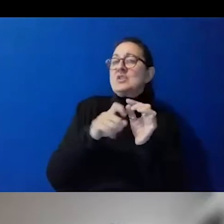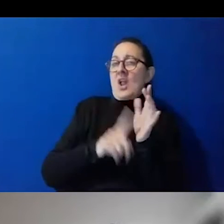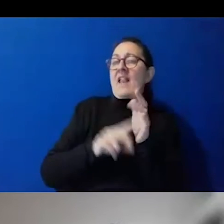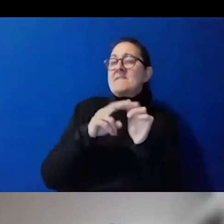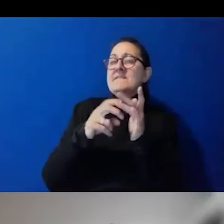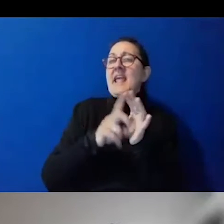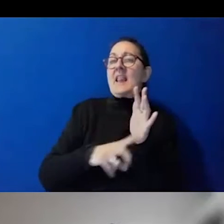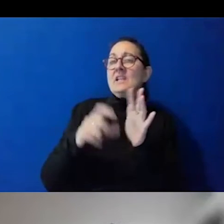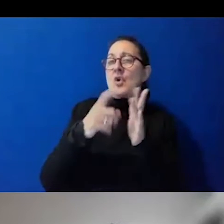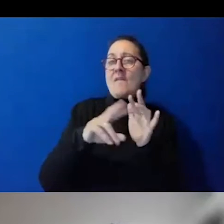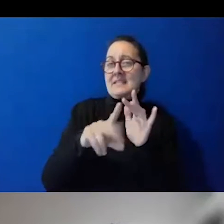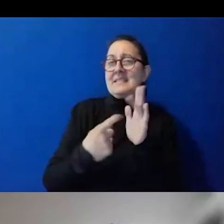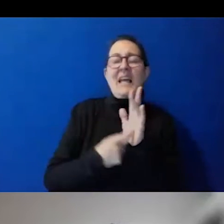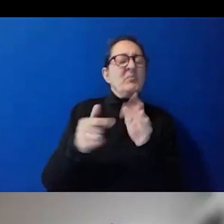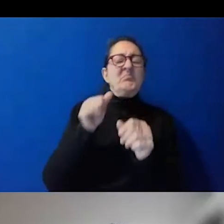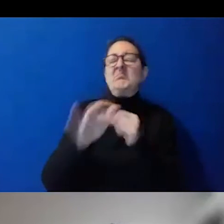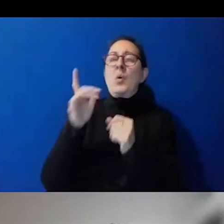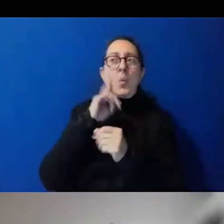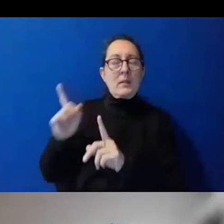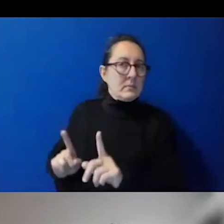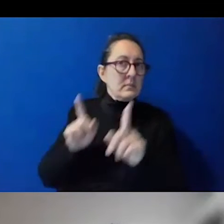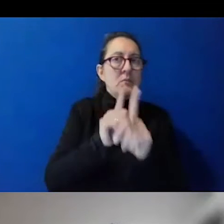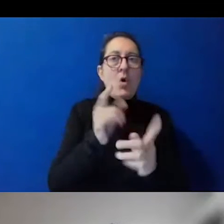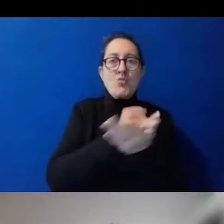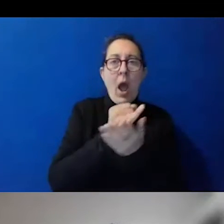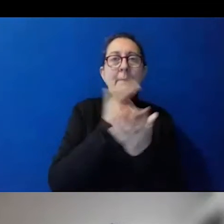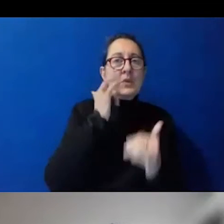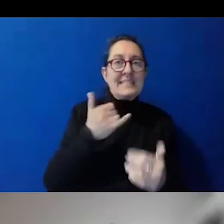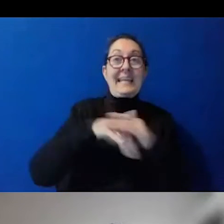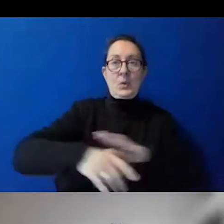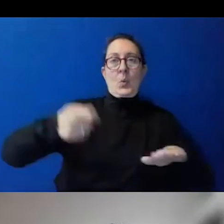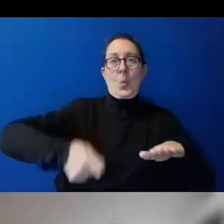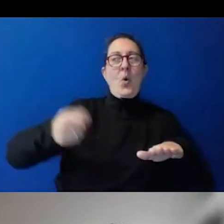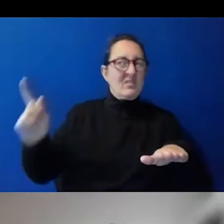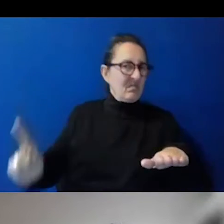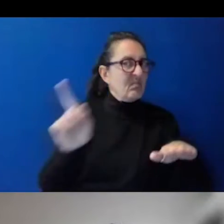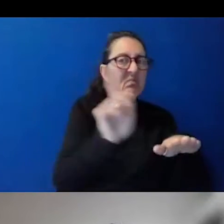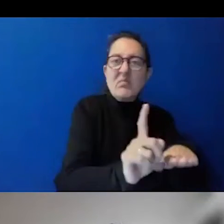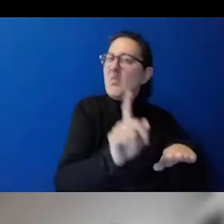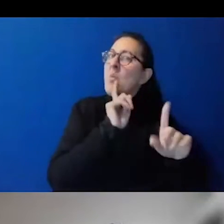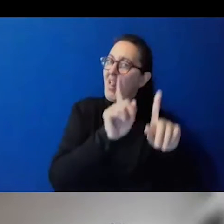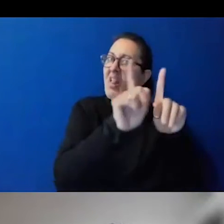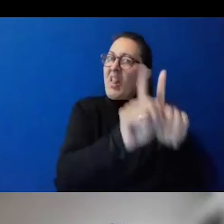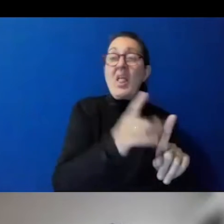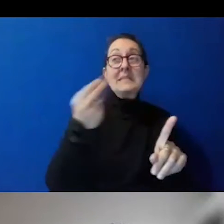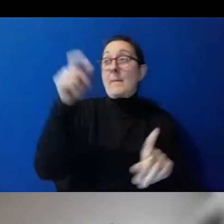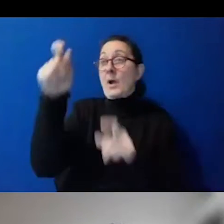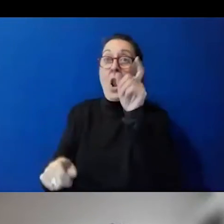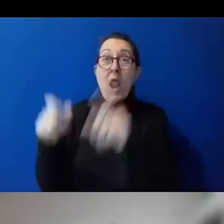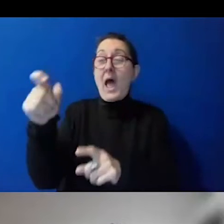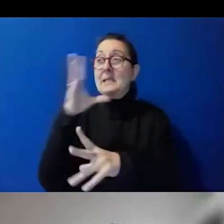will any crime solicitors to court will help find um clients that have gone missing or uncontactable